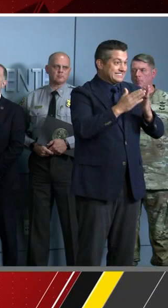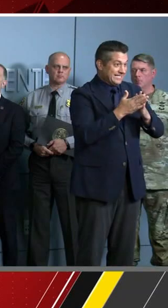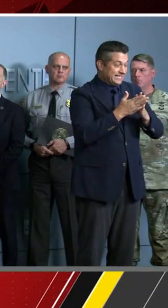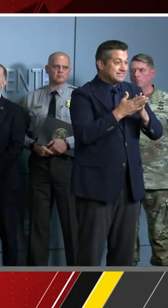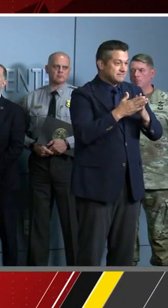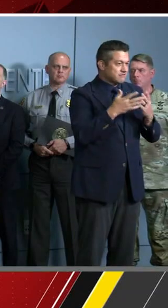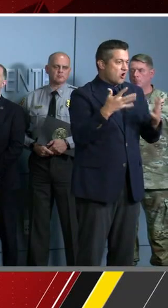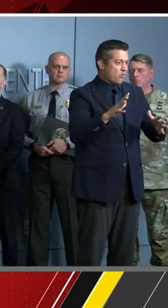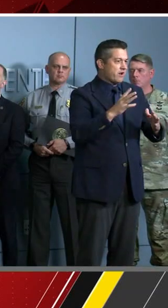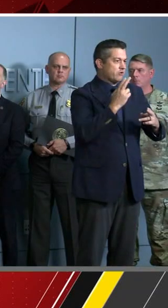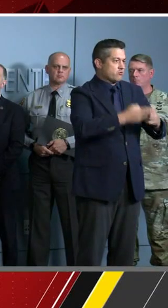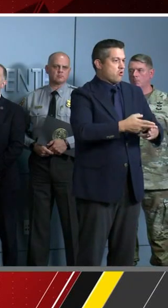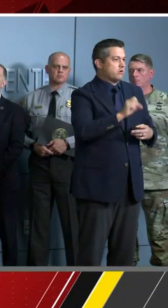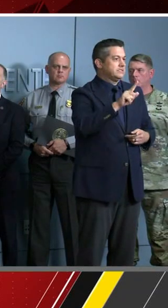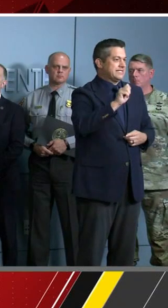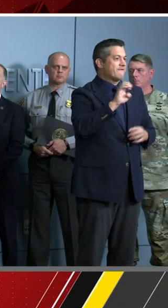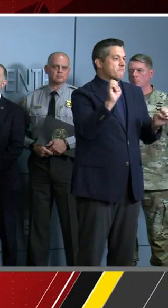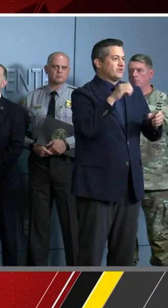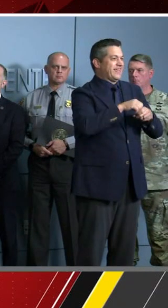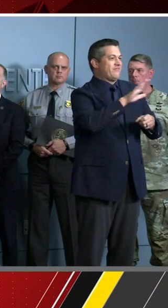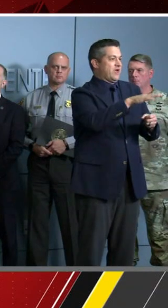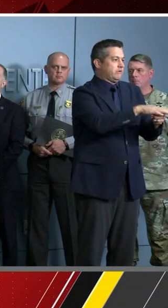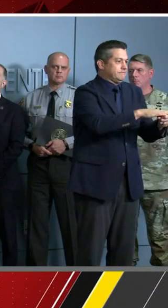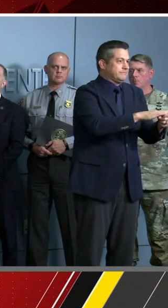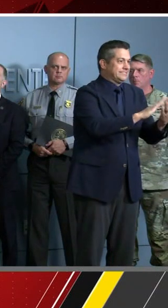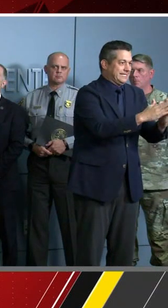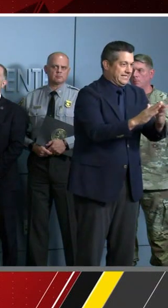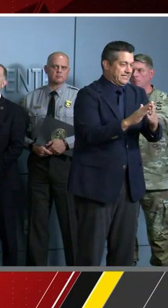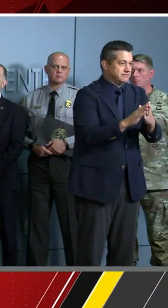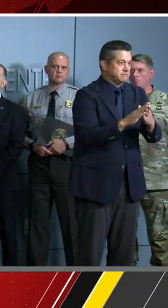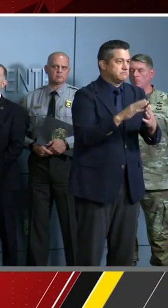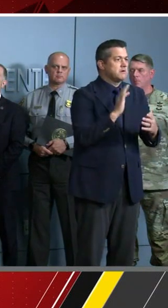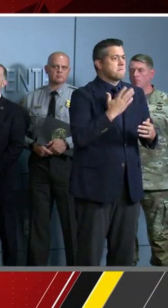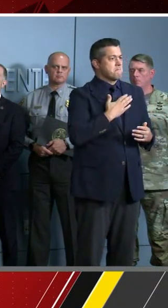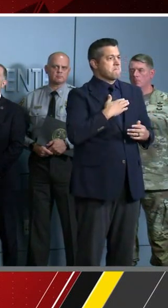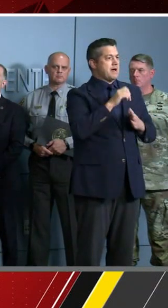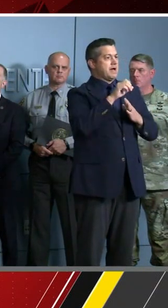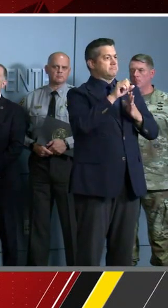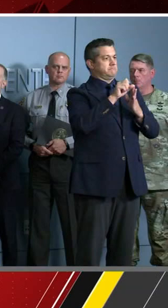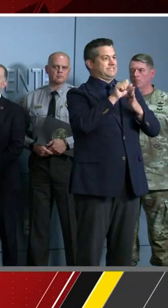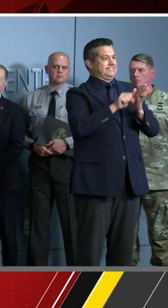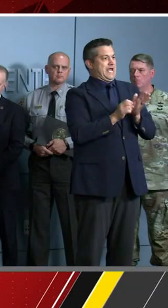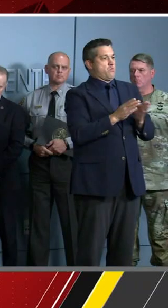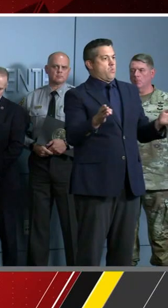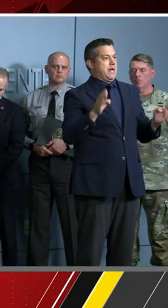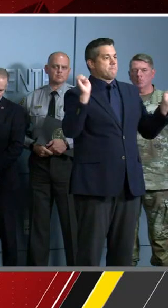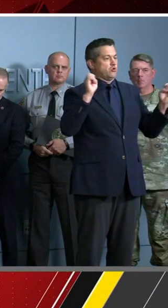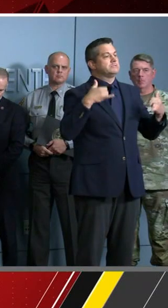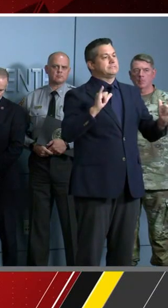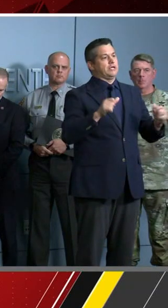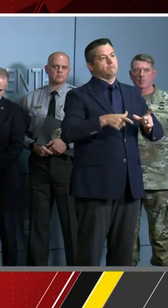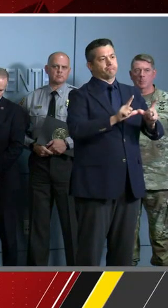local states of emergency, while